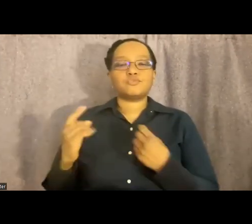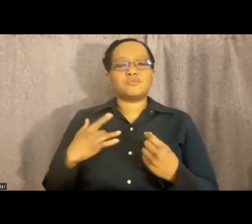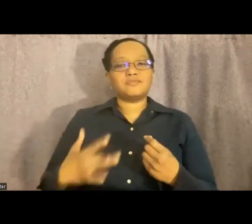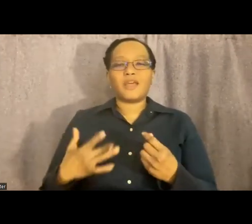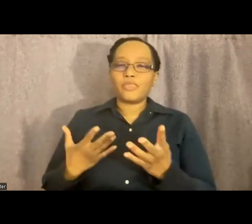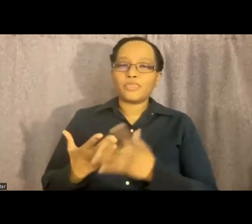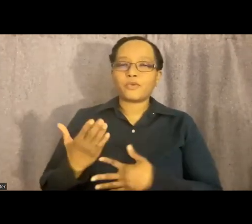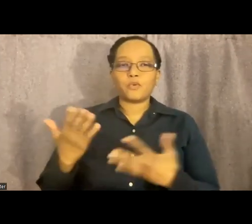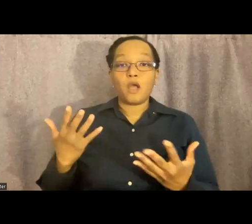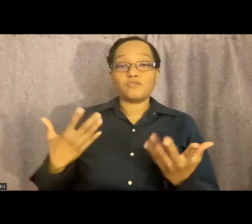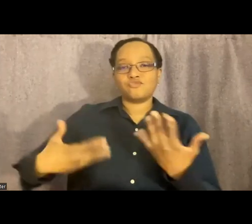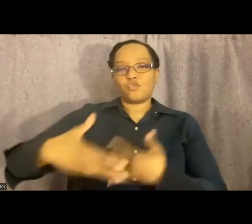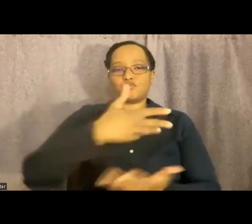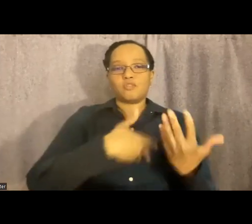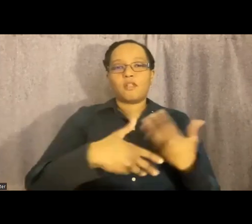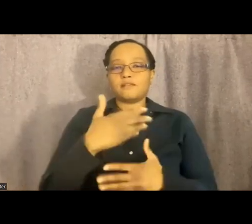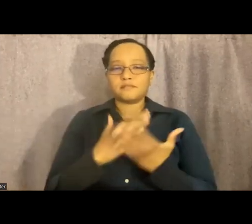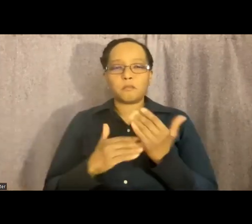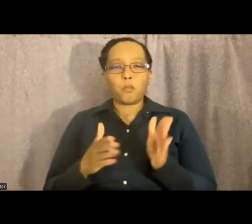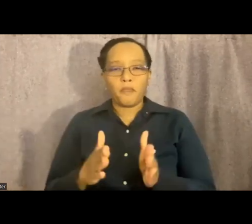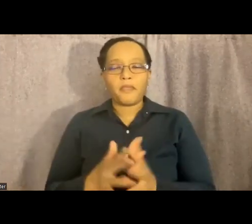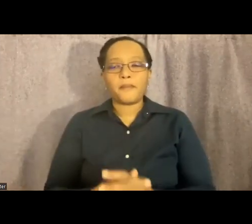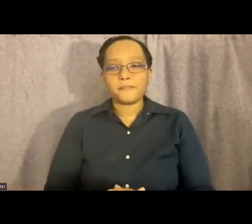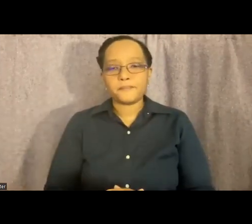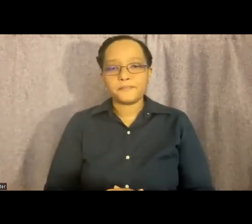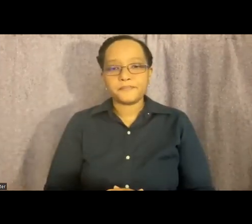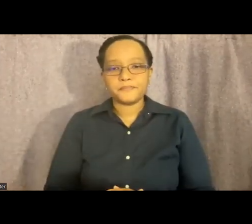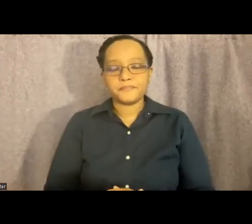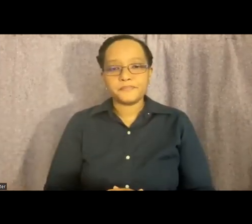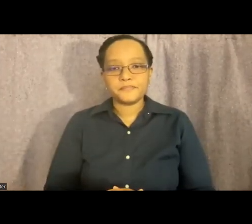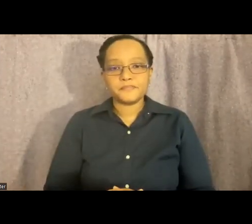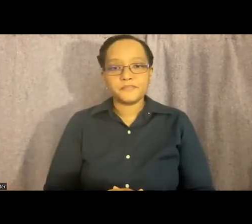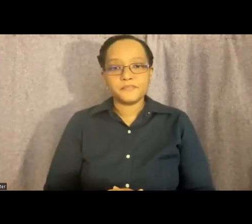in one part or the other.